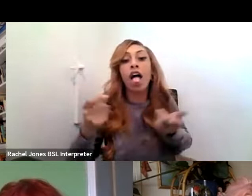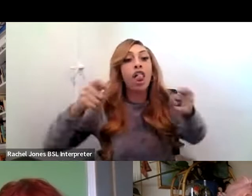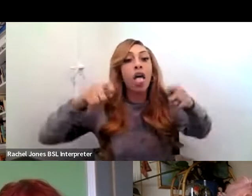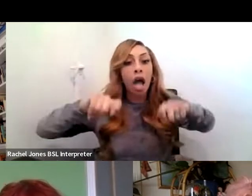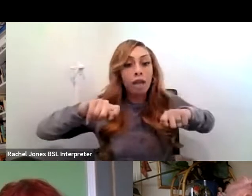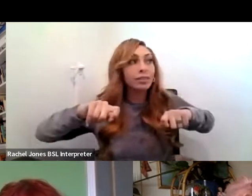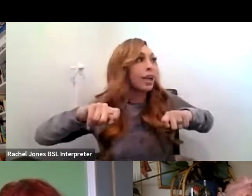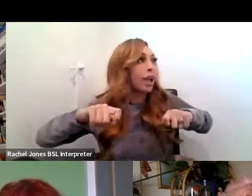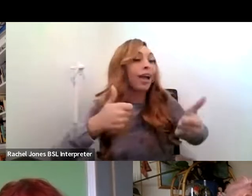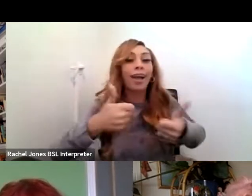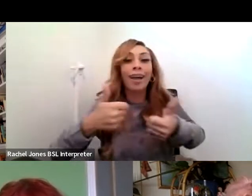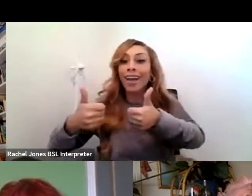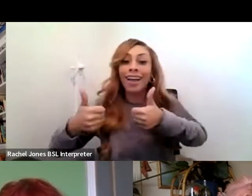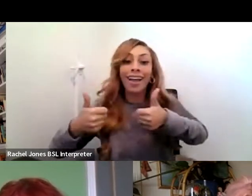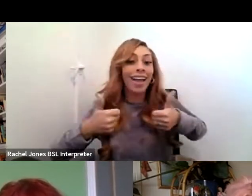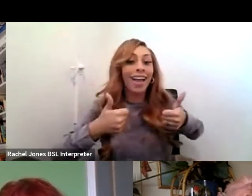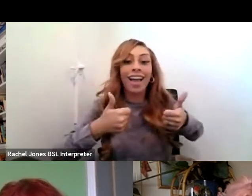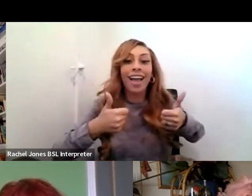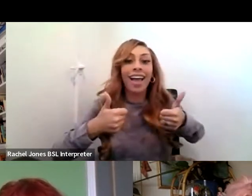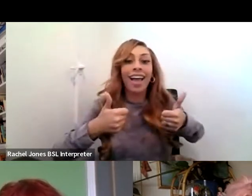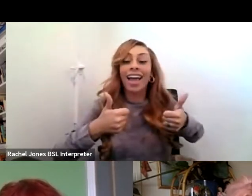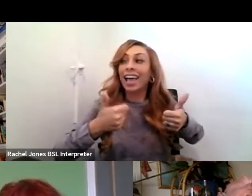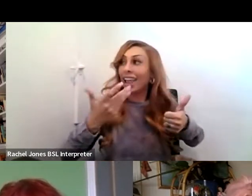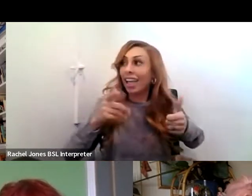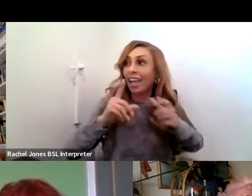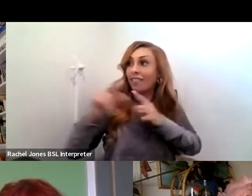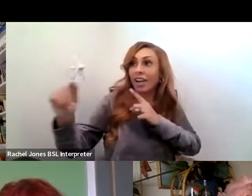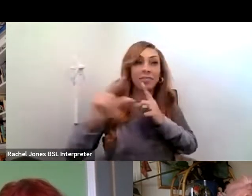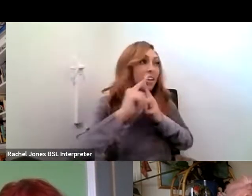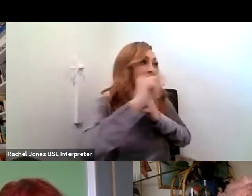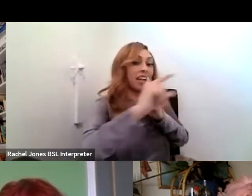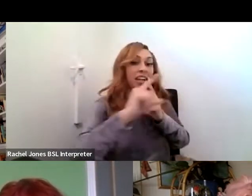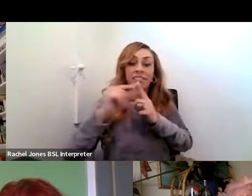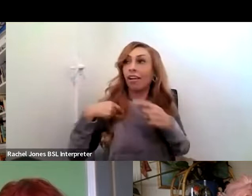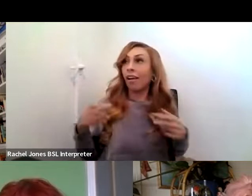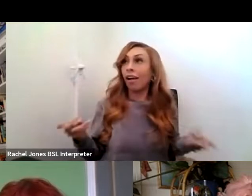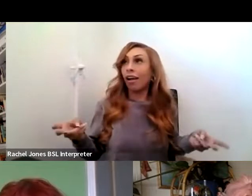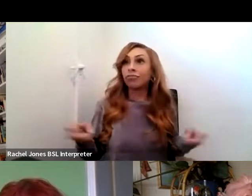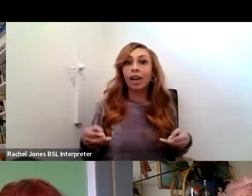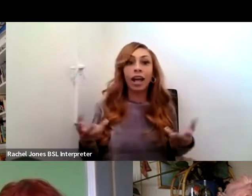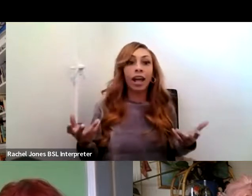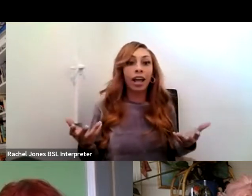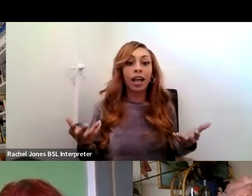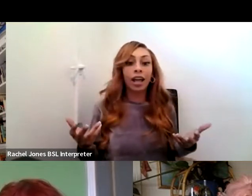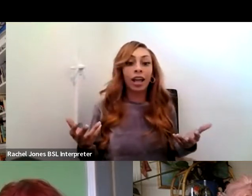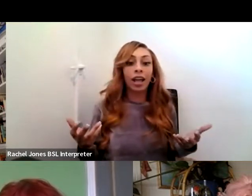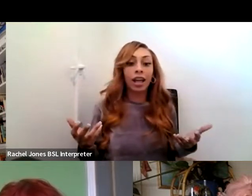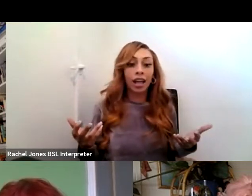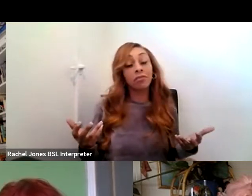oh great, we were at the table together, and now everybody's going away and I'm stuck again. And we said, well, let's make a show